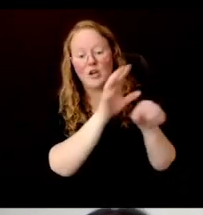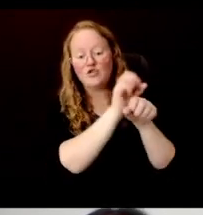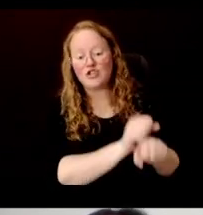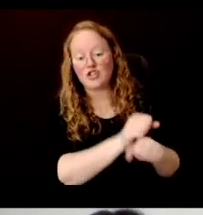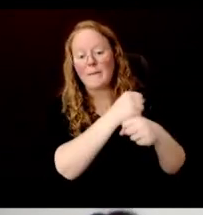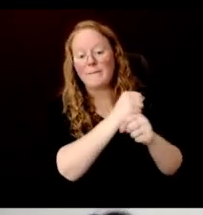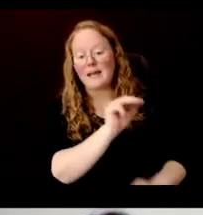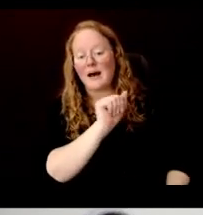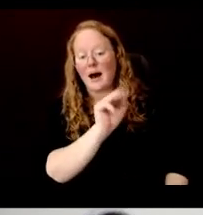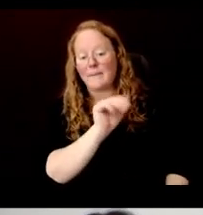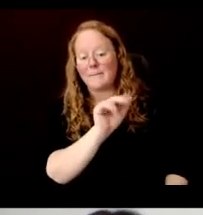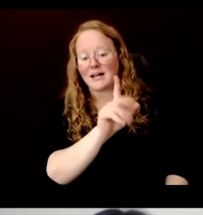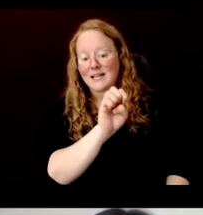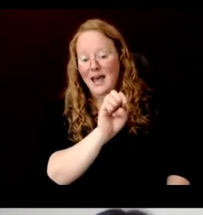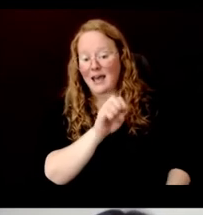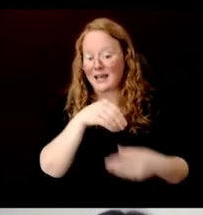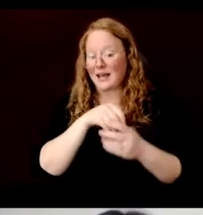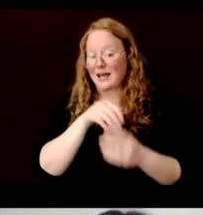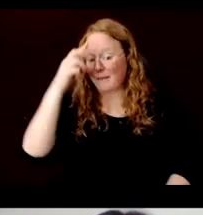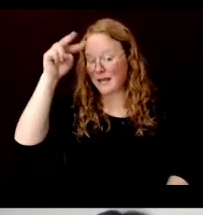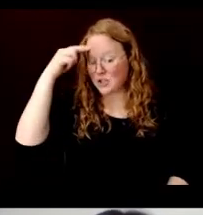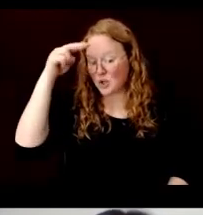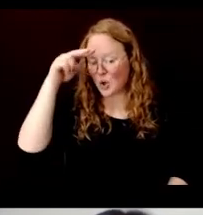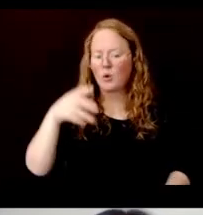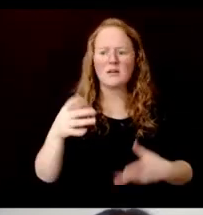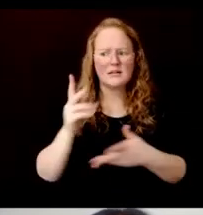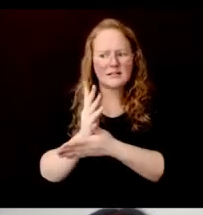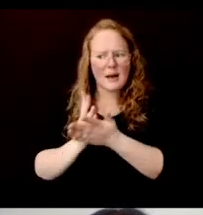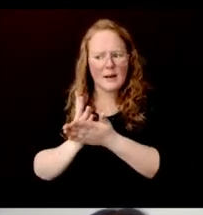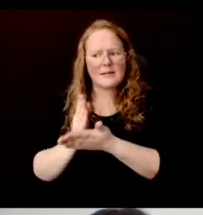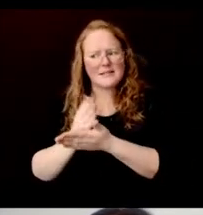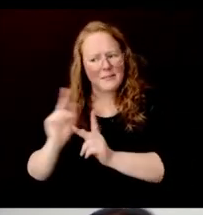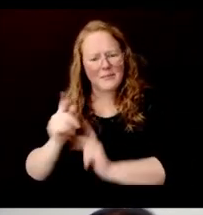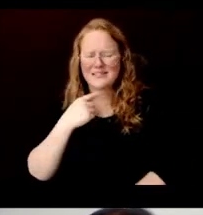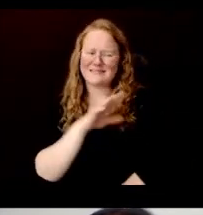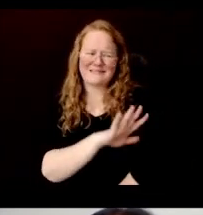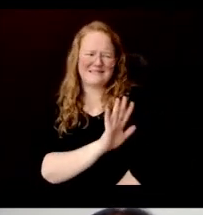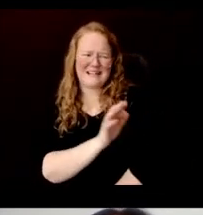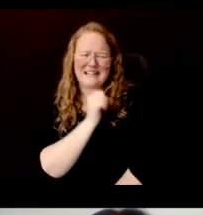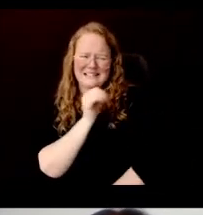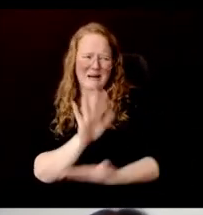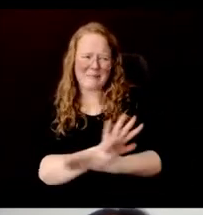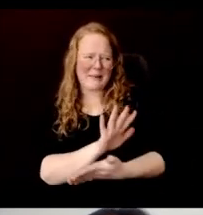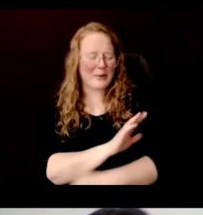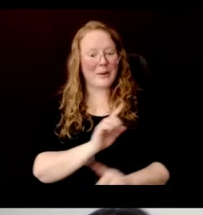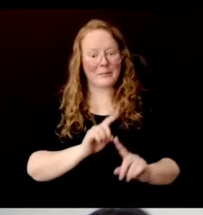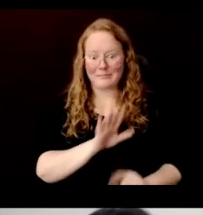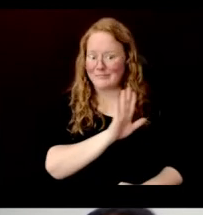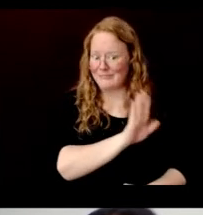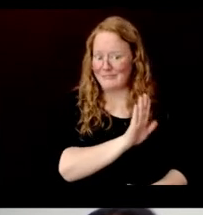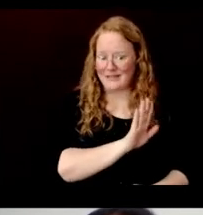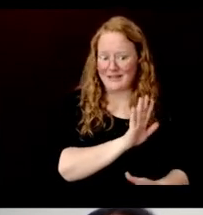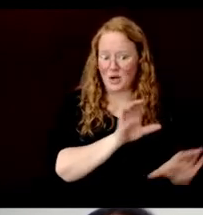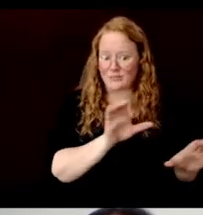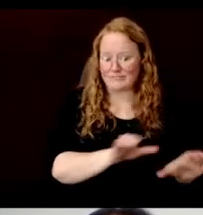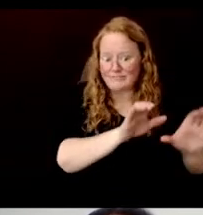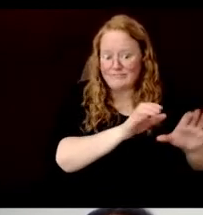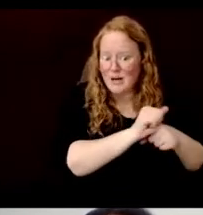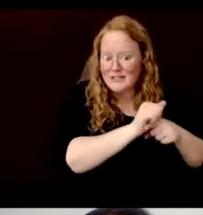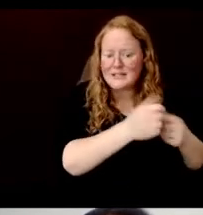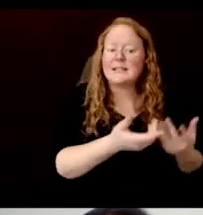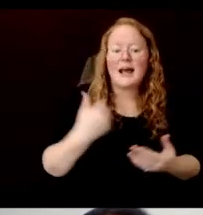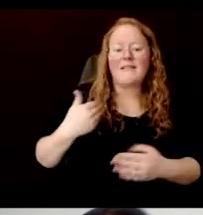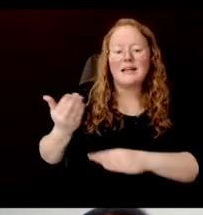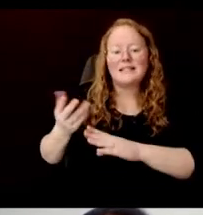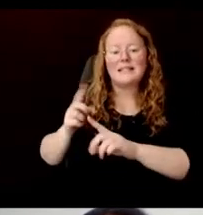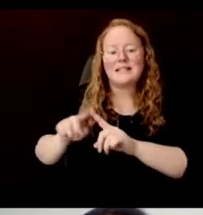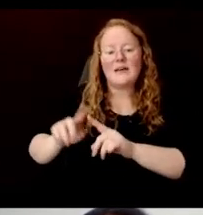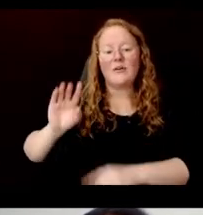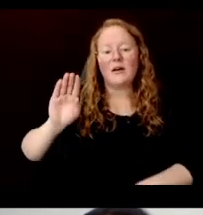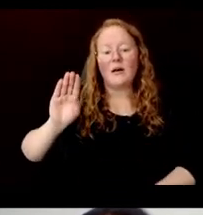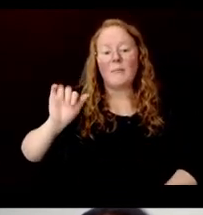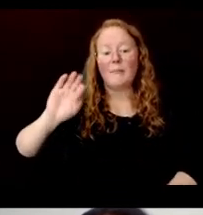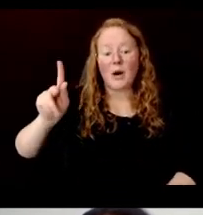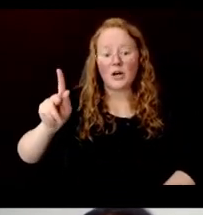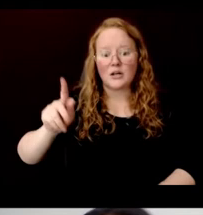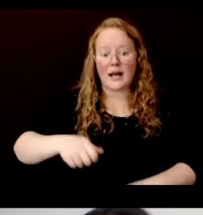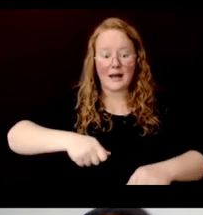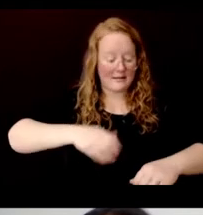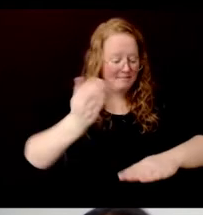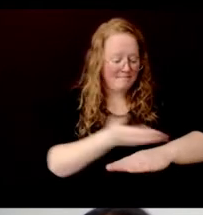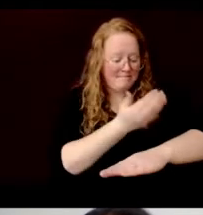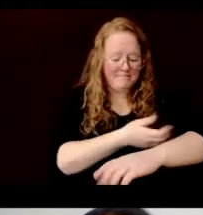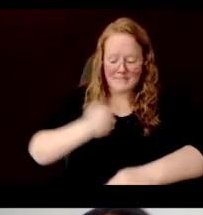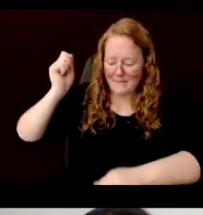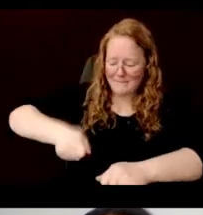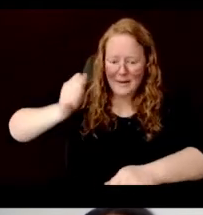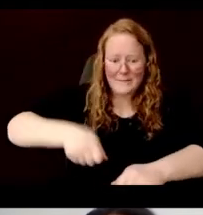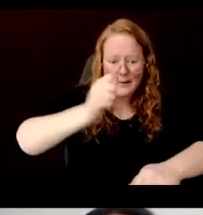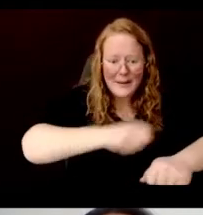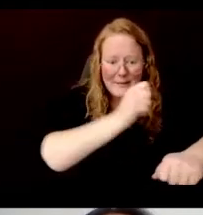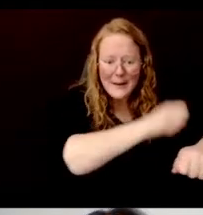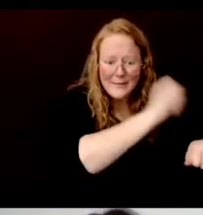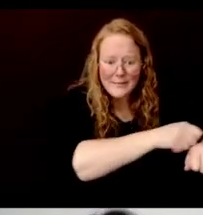There are some people who may consider this not paper, because what they do is they take the bark of different fig trees and beat them with mallots into a sheet without the use of a vat filled with water.